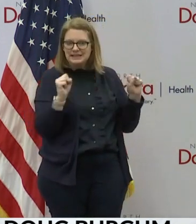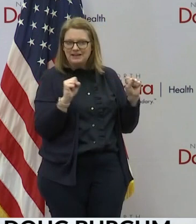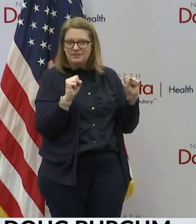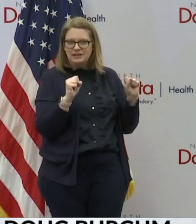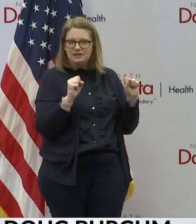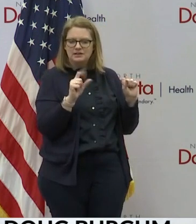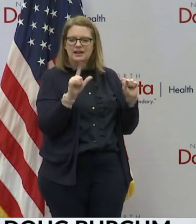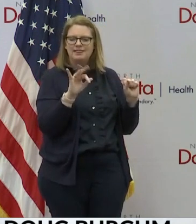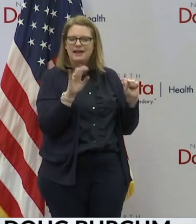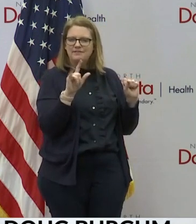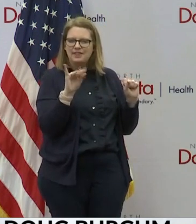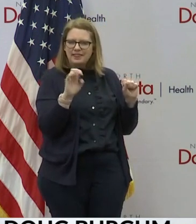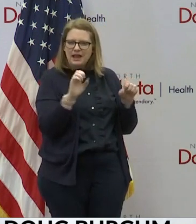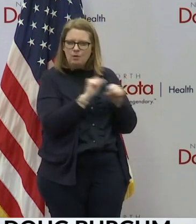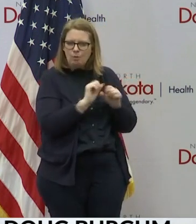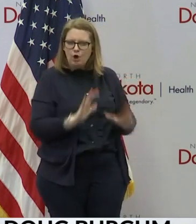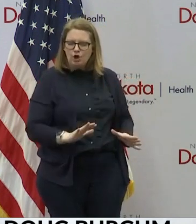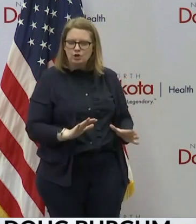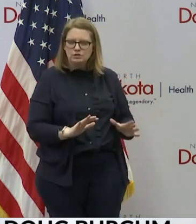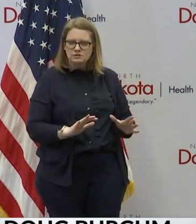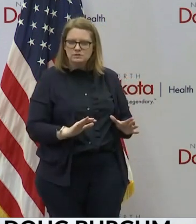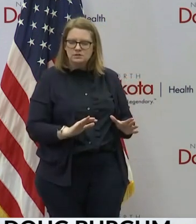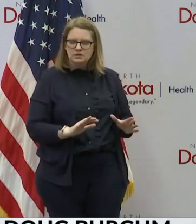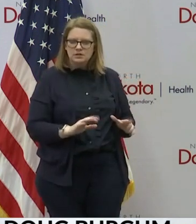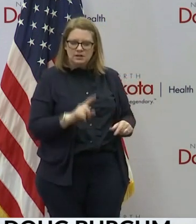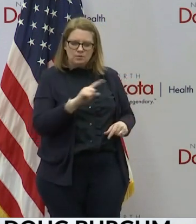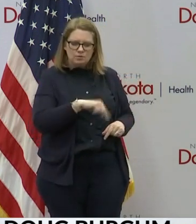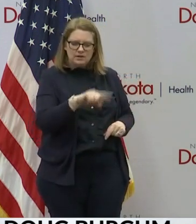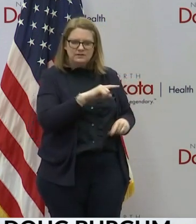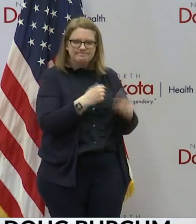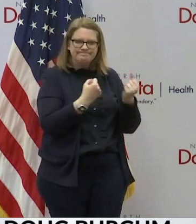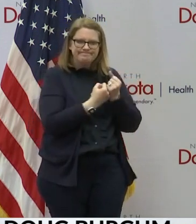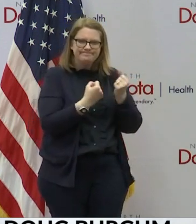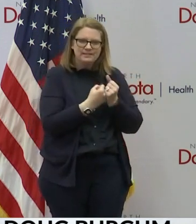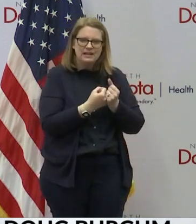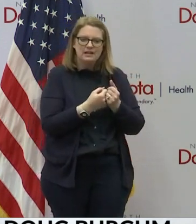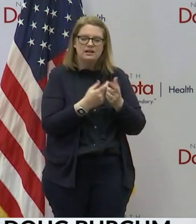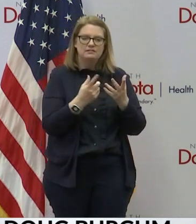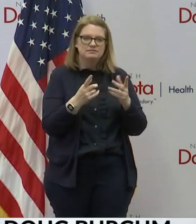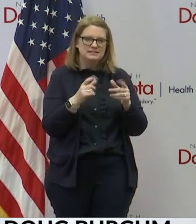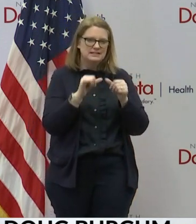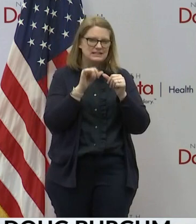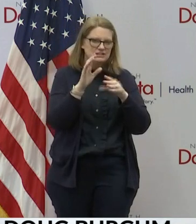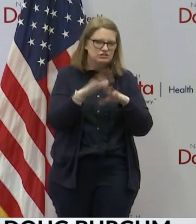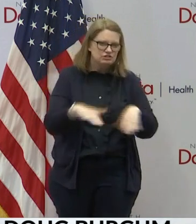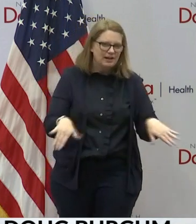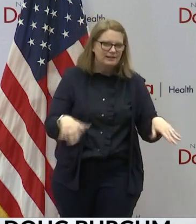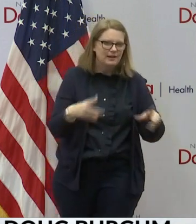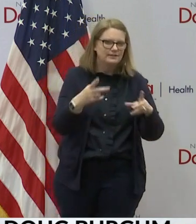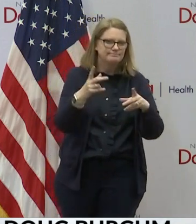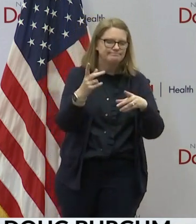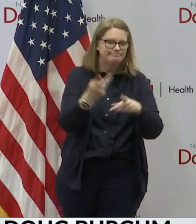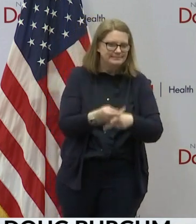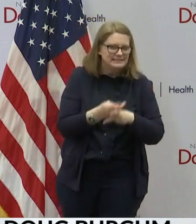OUR GOAL IS TO PROTECT THE HEALTH OF THE CHILDREN AND THE FAMILIES AND THE LIFELINE WORKER